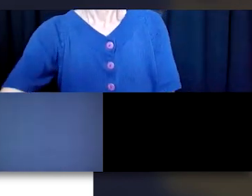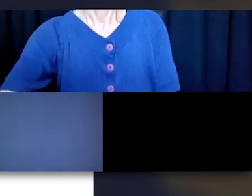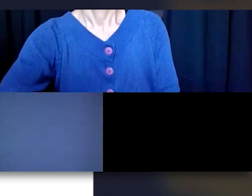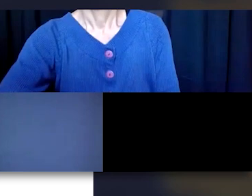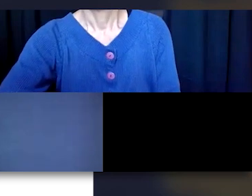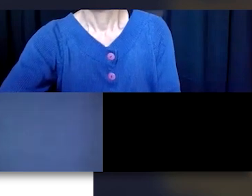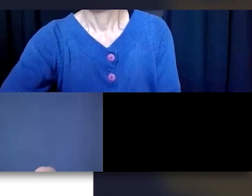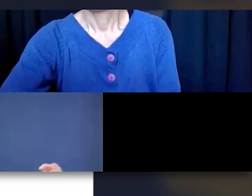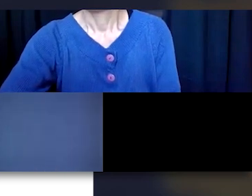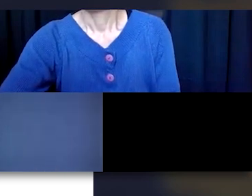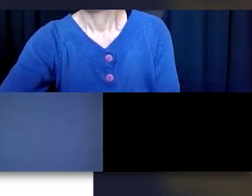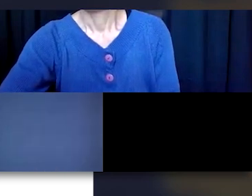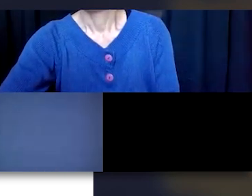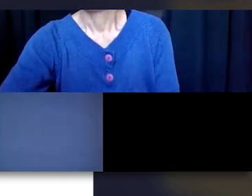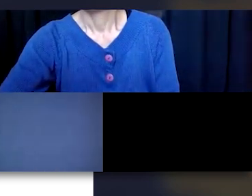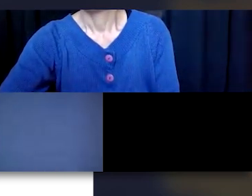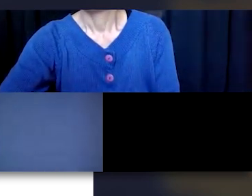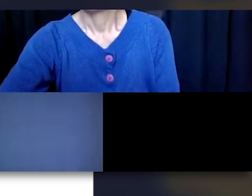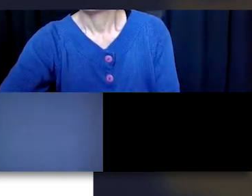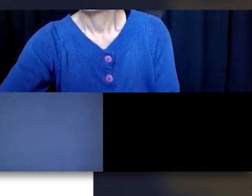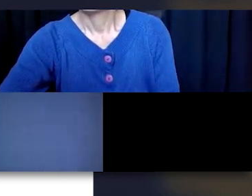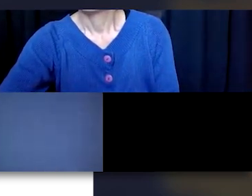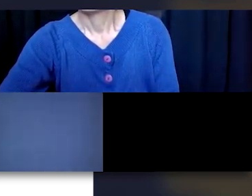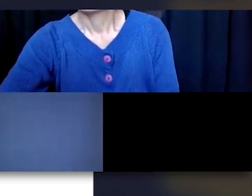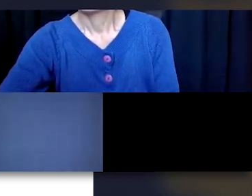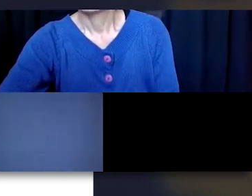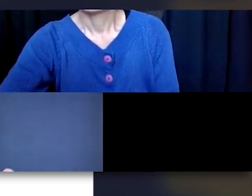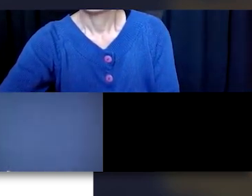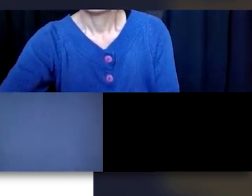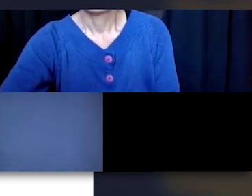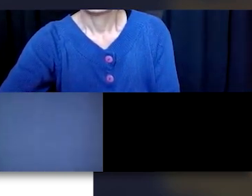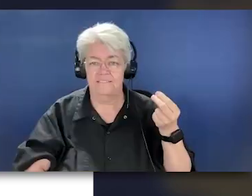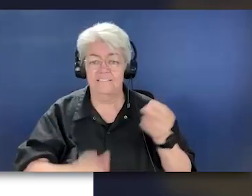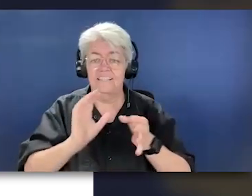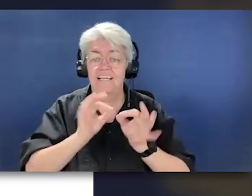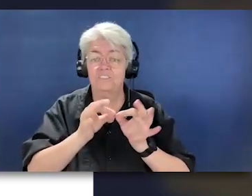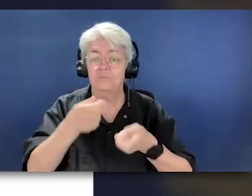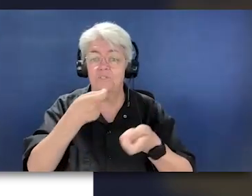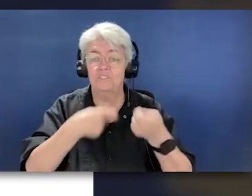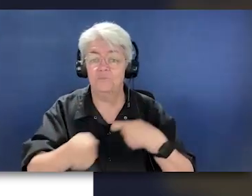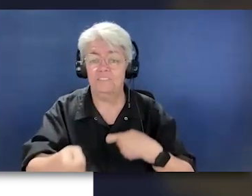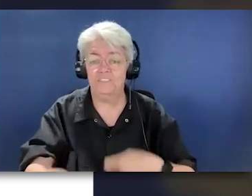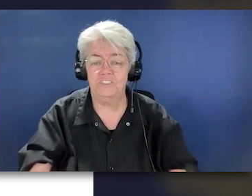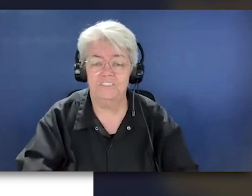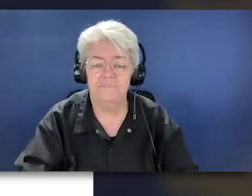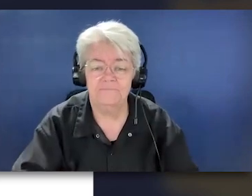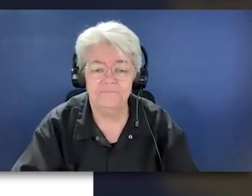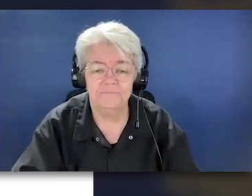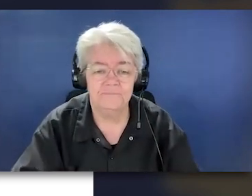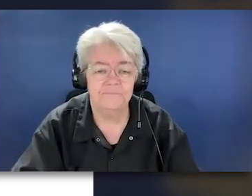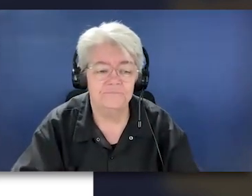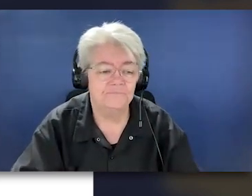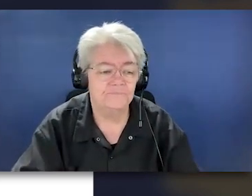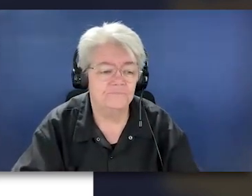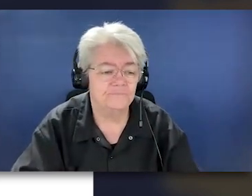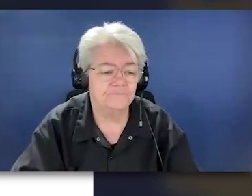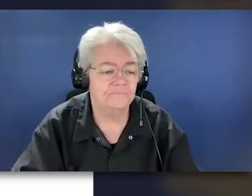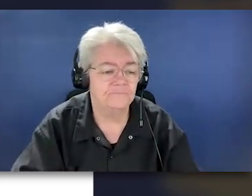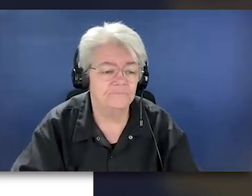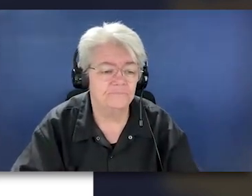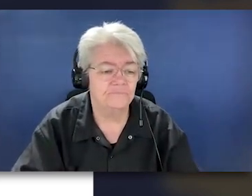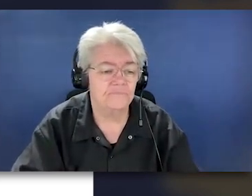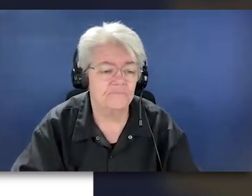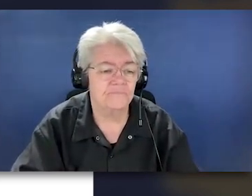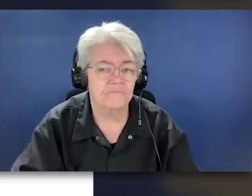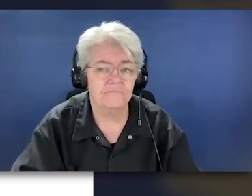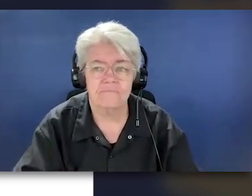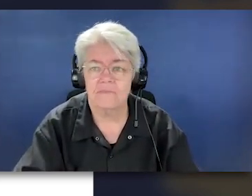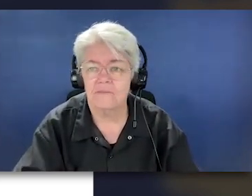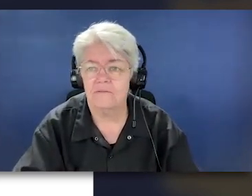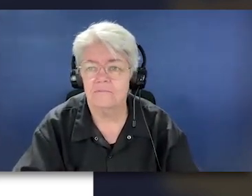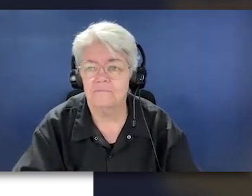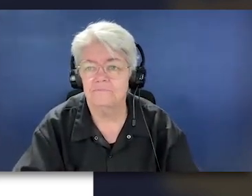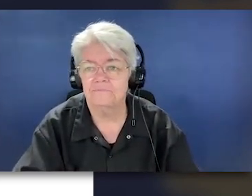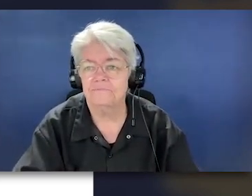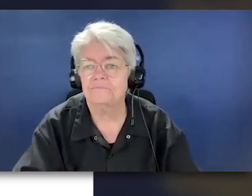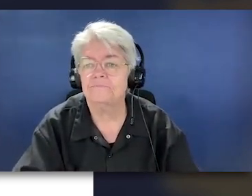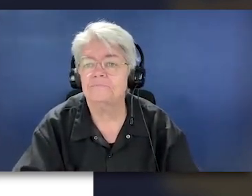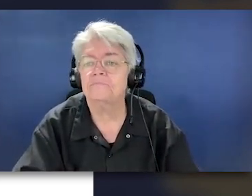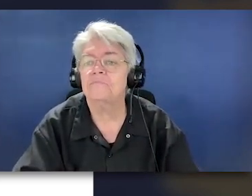D. All of the above So, we’re getting quite a few "all of the above."